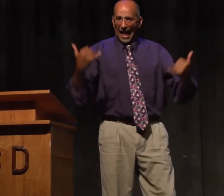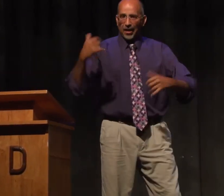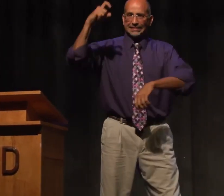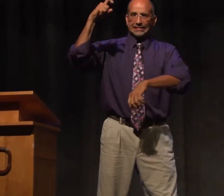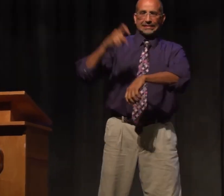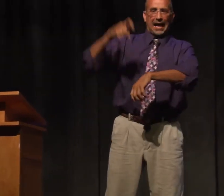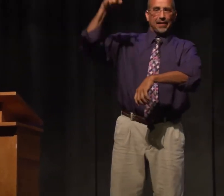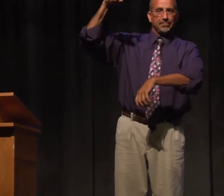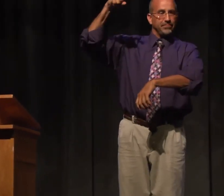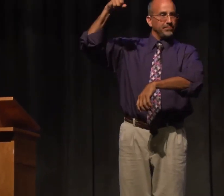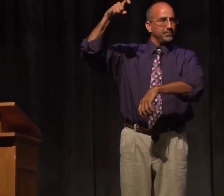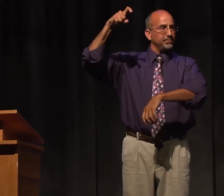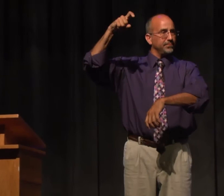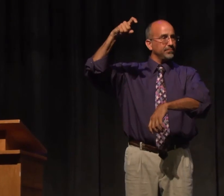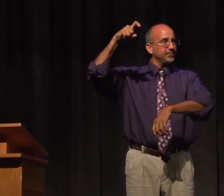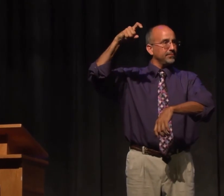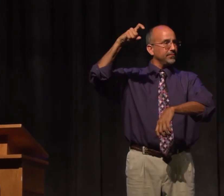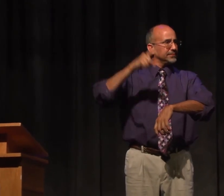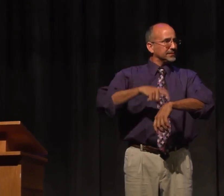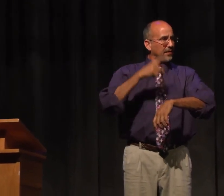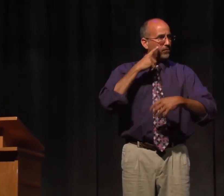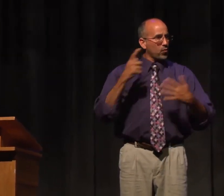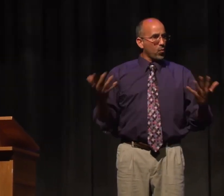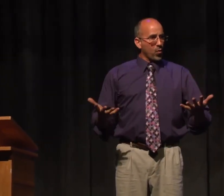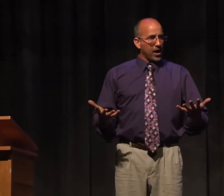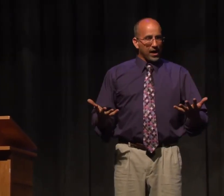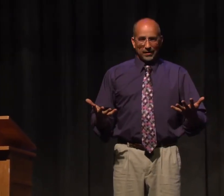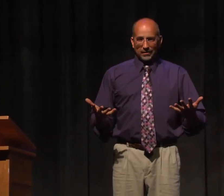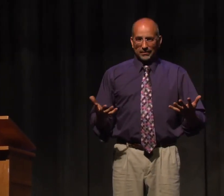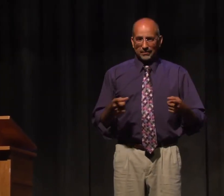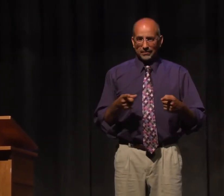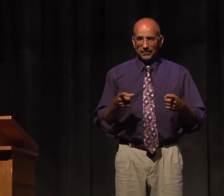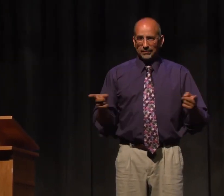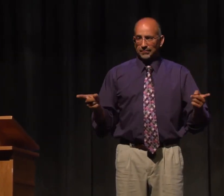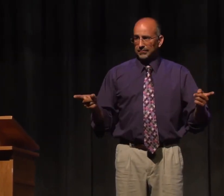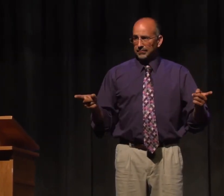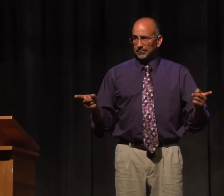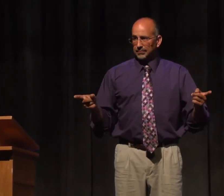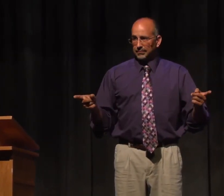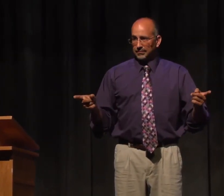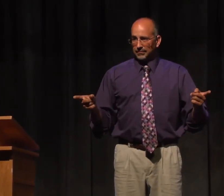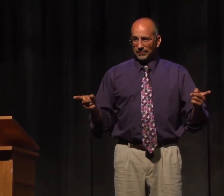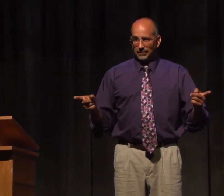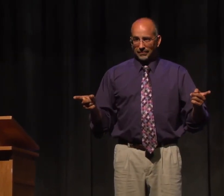Now it's time! What is it time for?